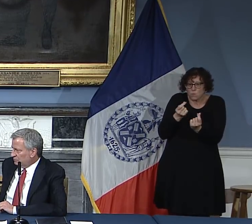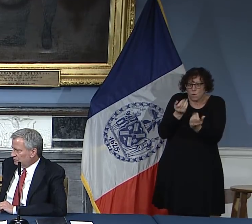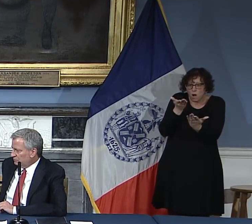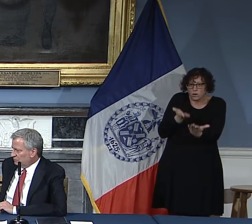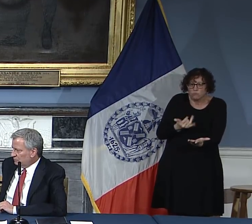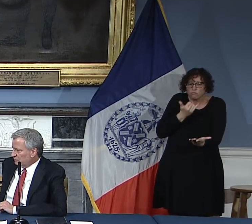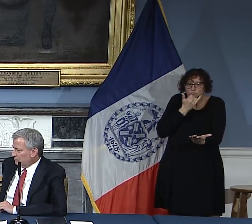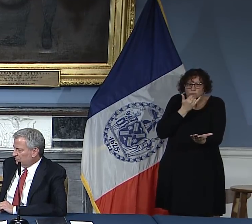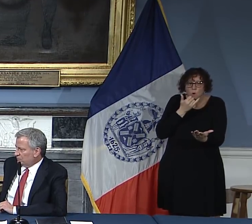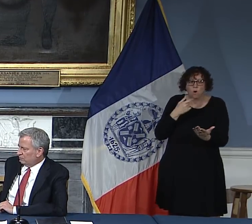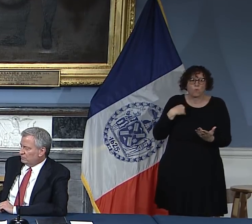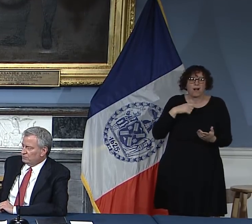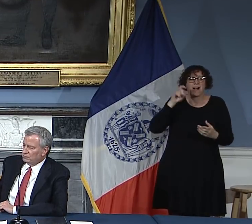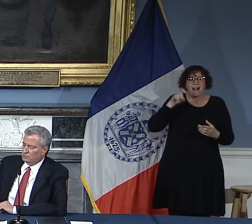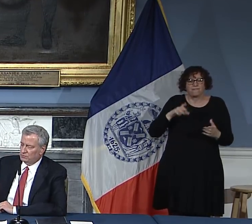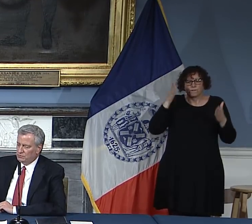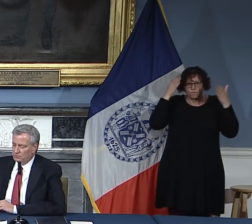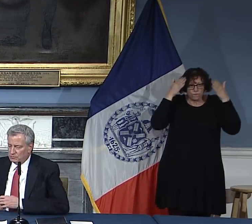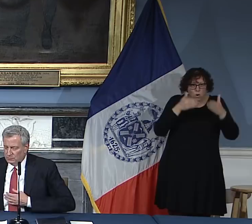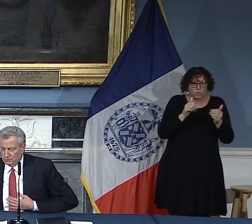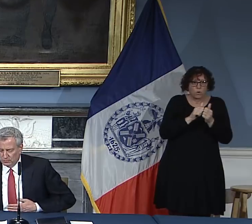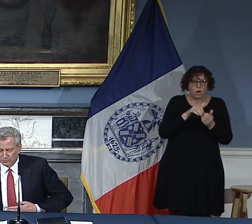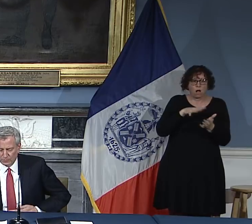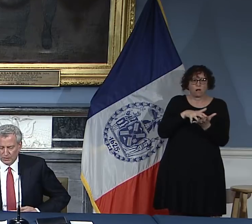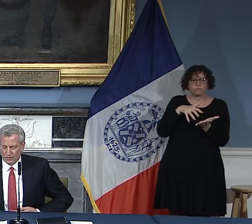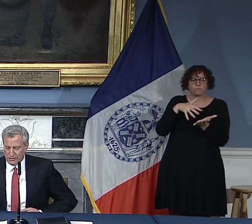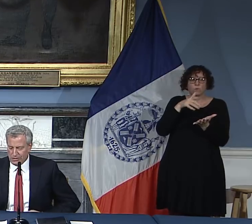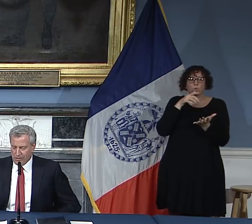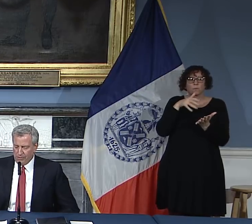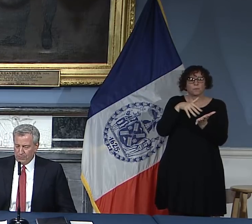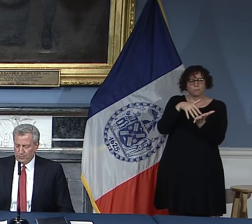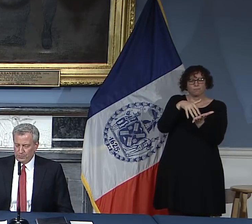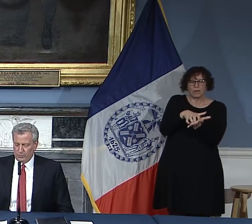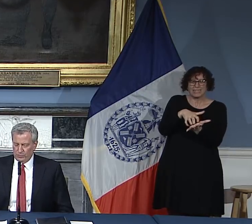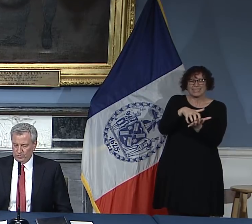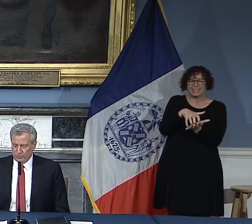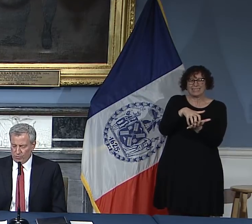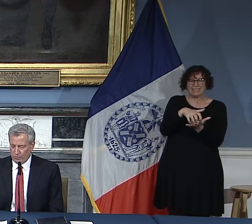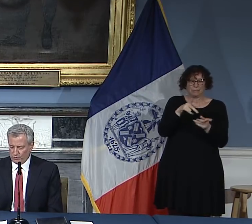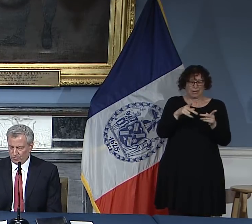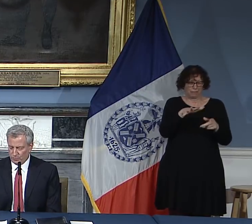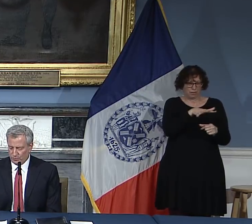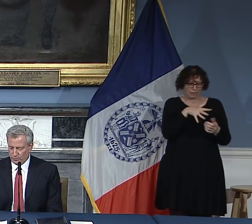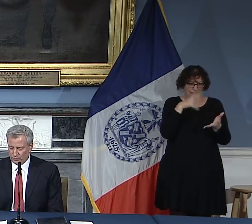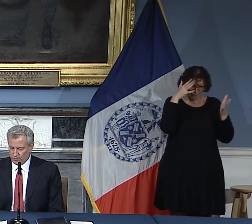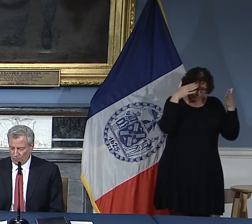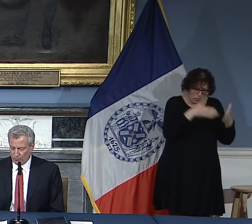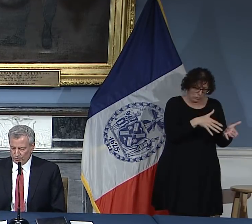THAT WE FOCUS ON VULNERABLE POPULATIONS, FOCUSING ON